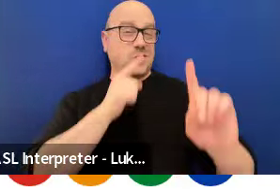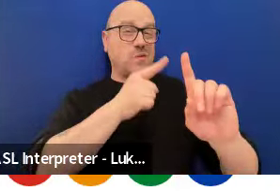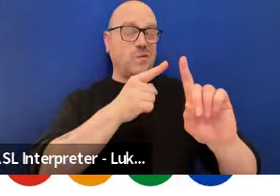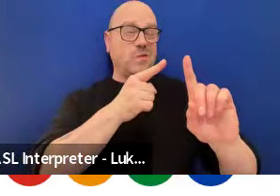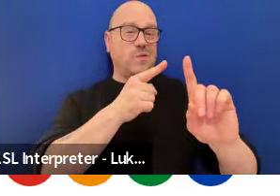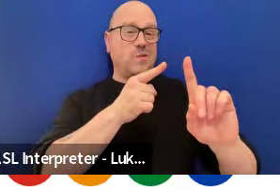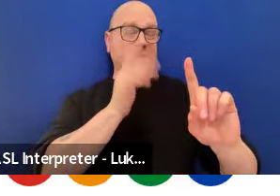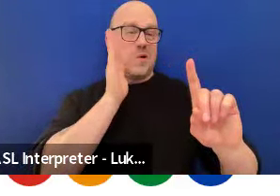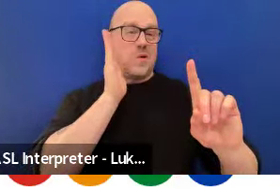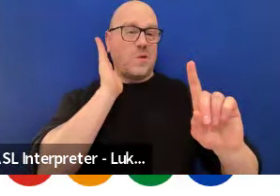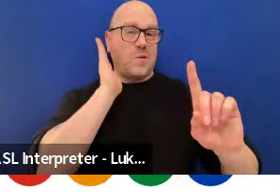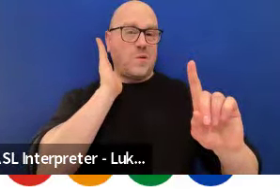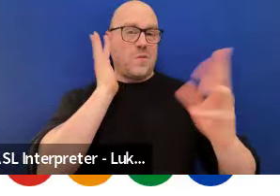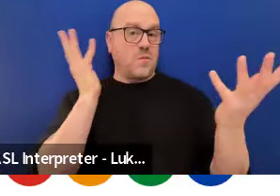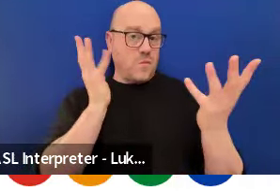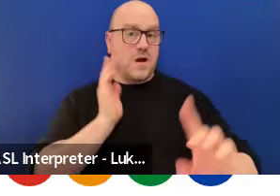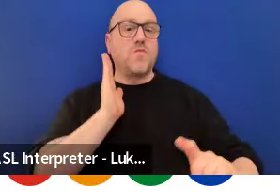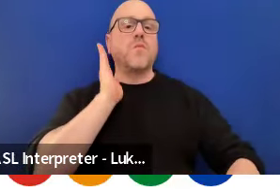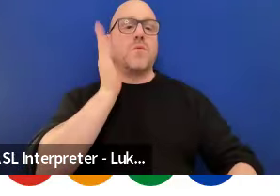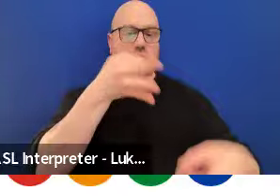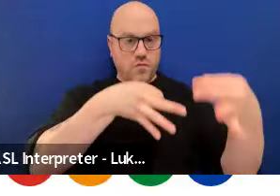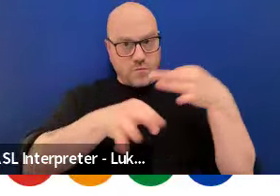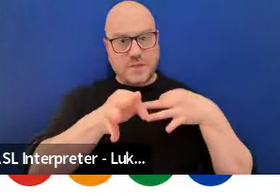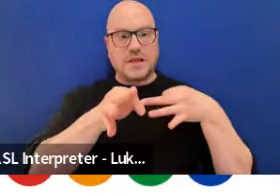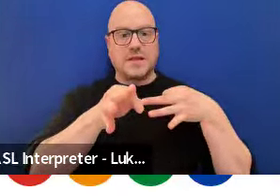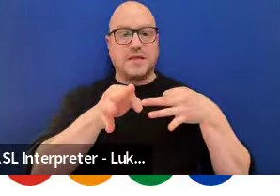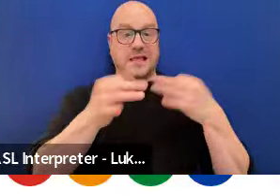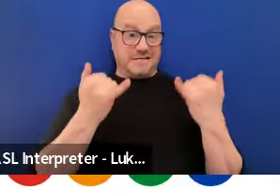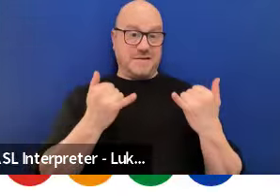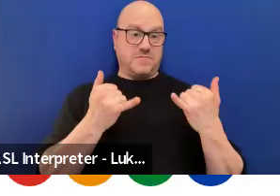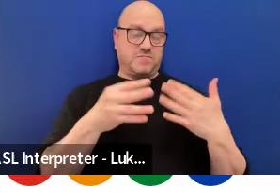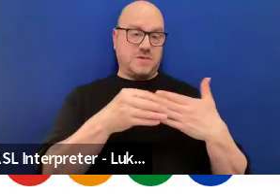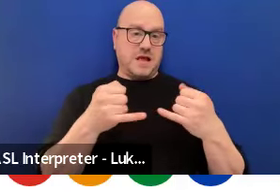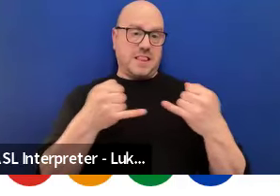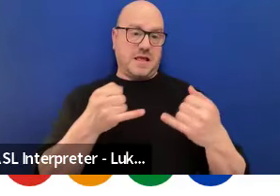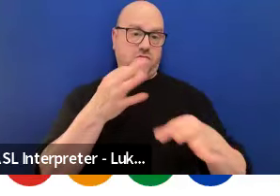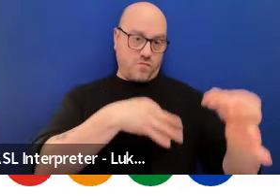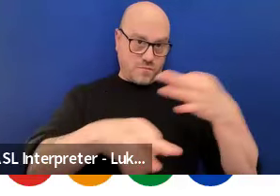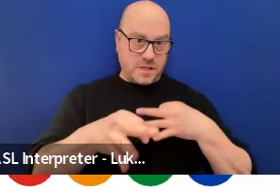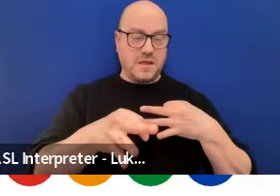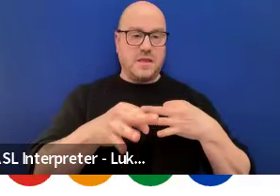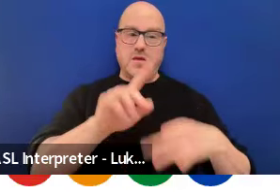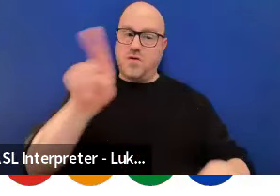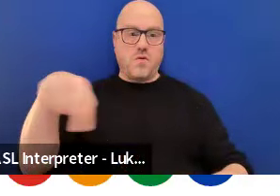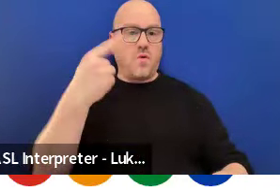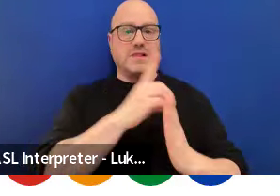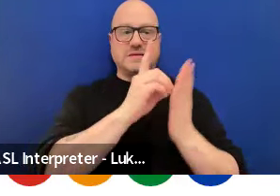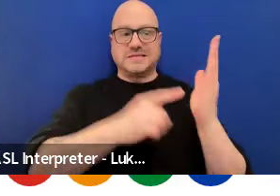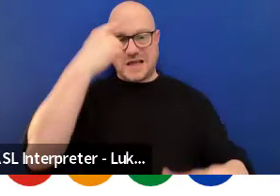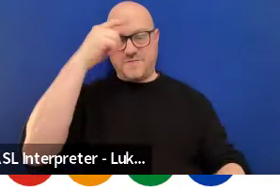BY MASSDOT. ULTIMATELY, THE GUIDELINES ARE GOING TO REPLACE THE EXISTING